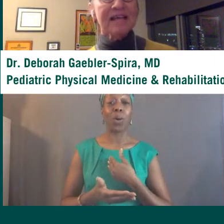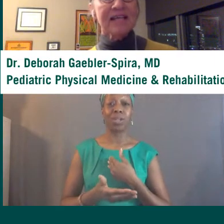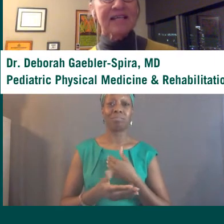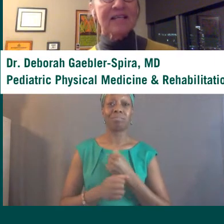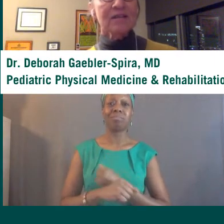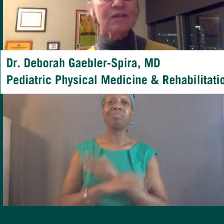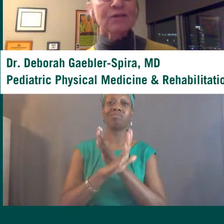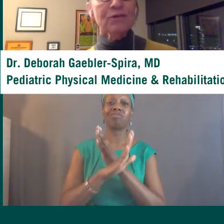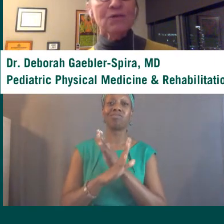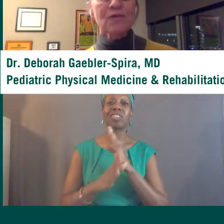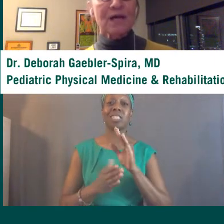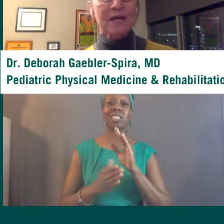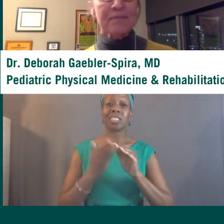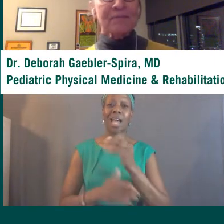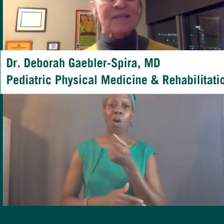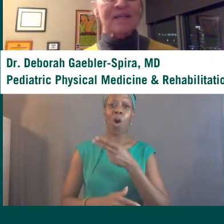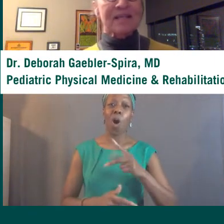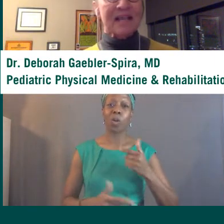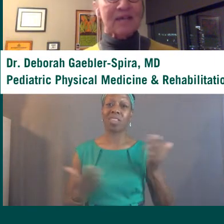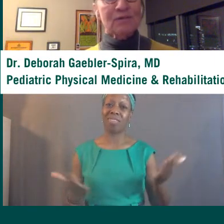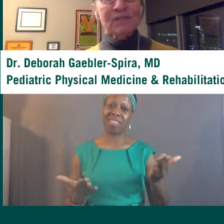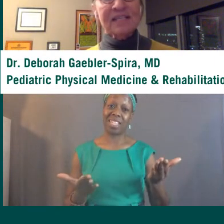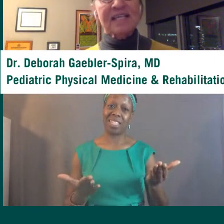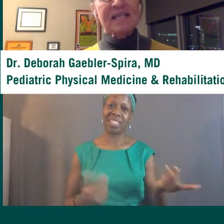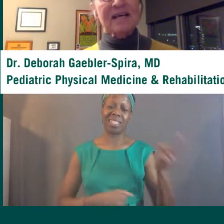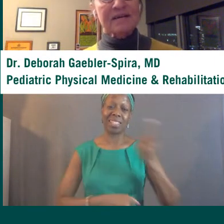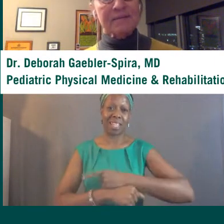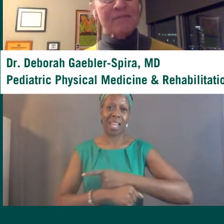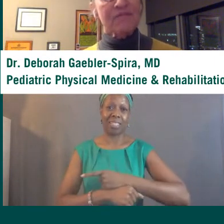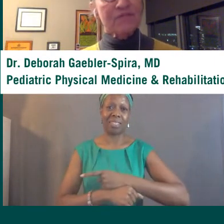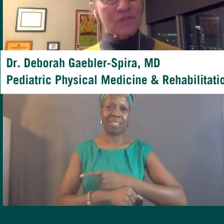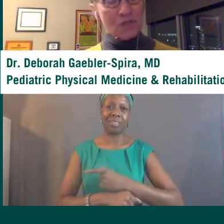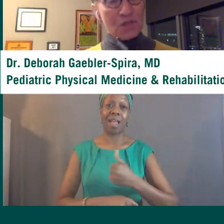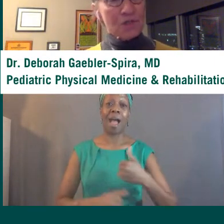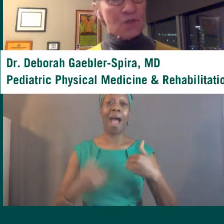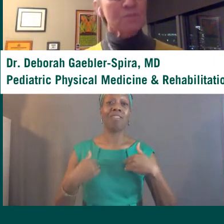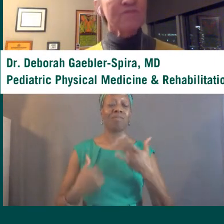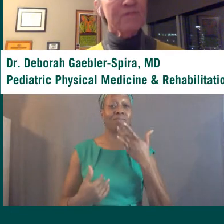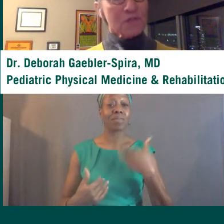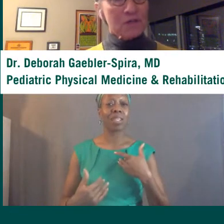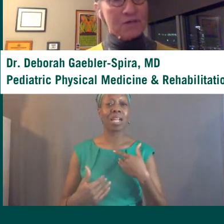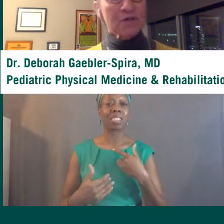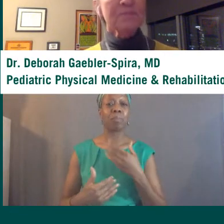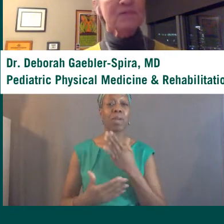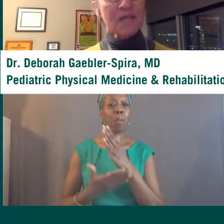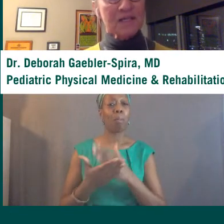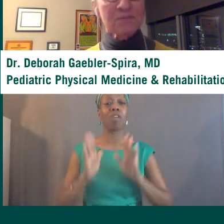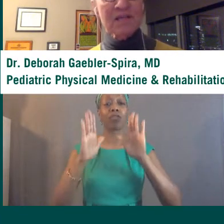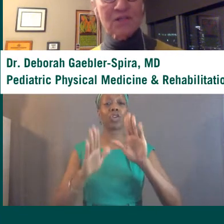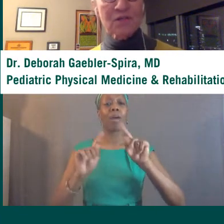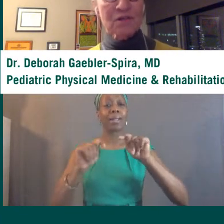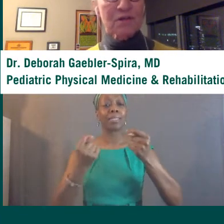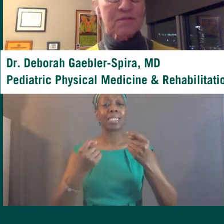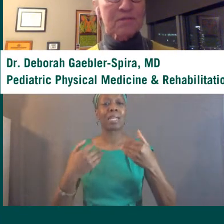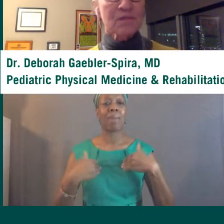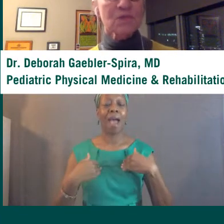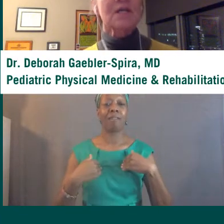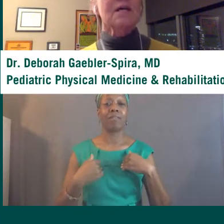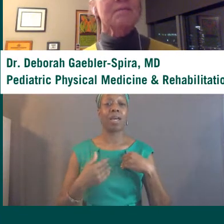that includes not only physicians, physical therapists, occupational therapists,